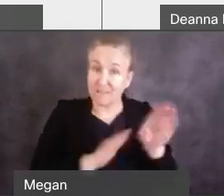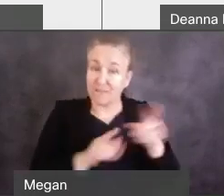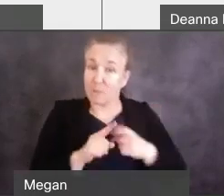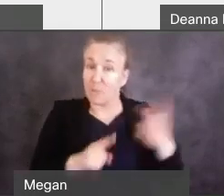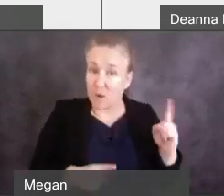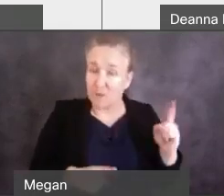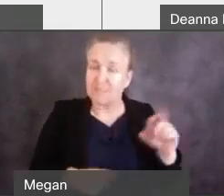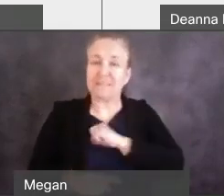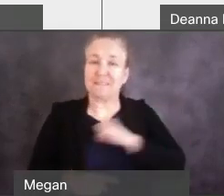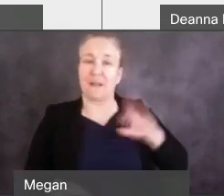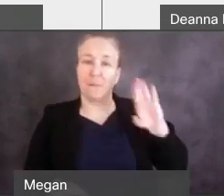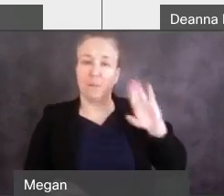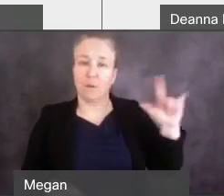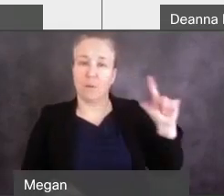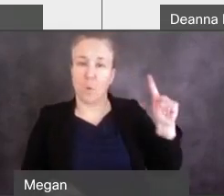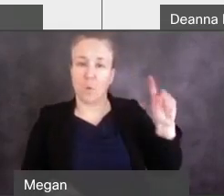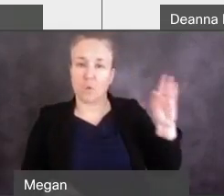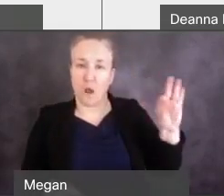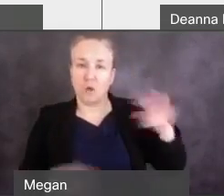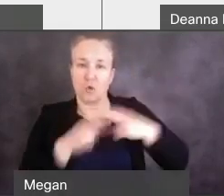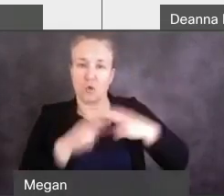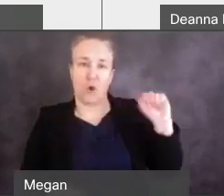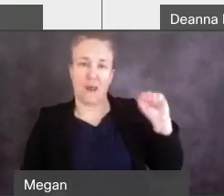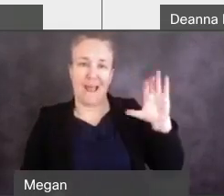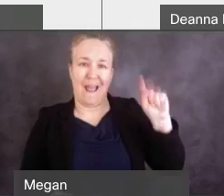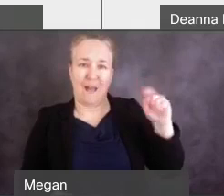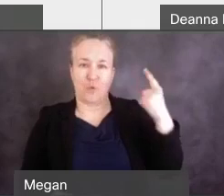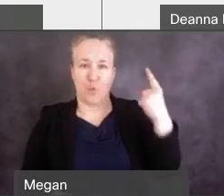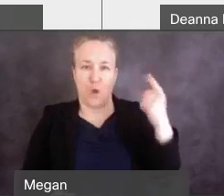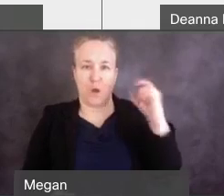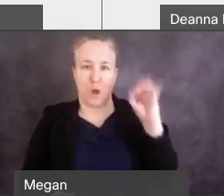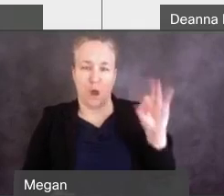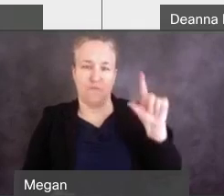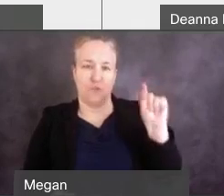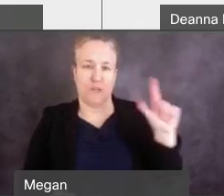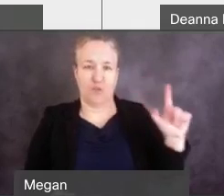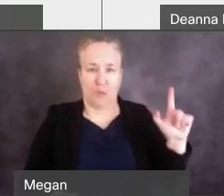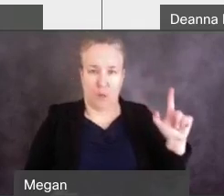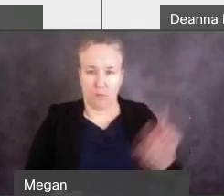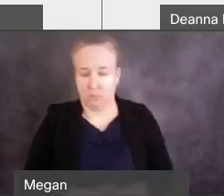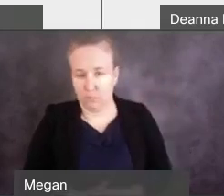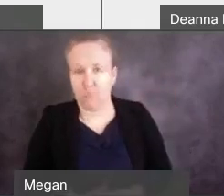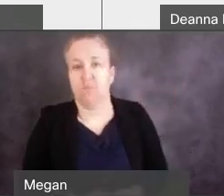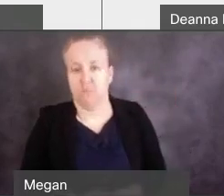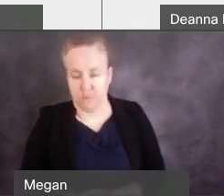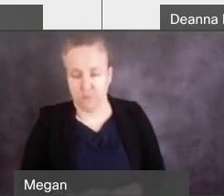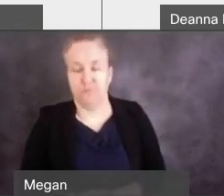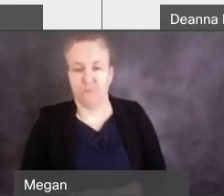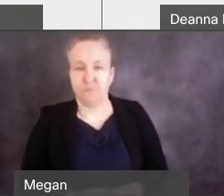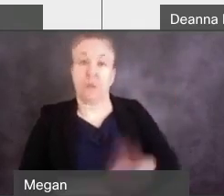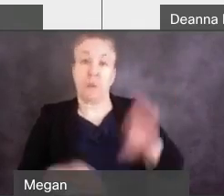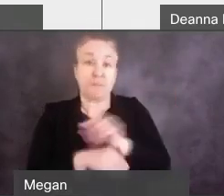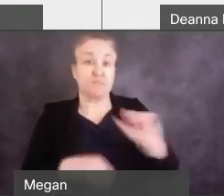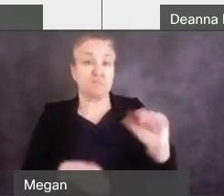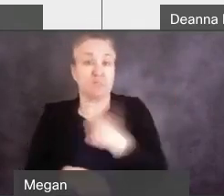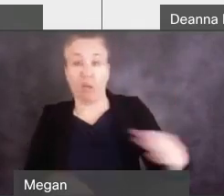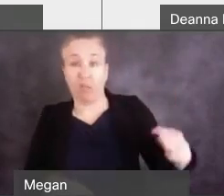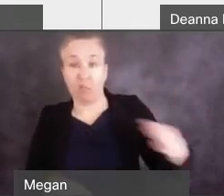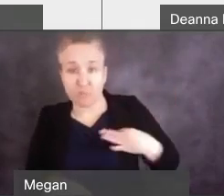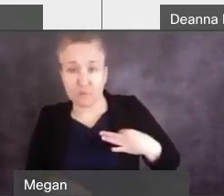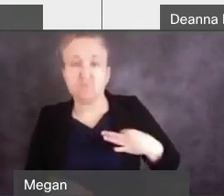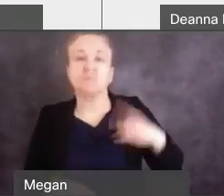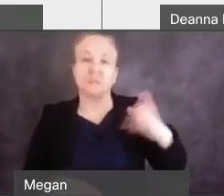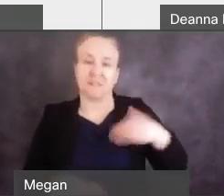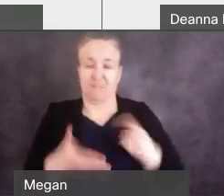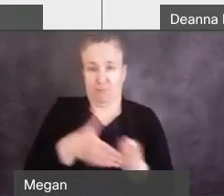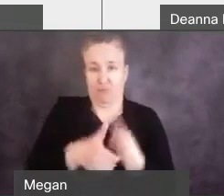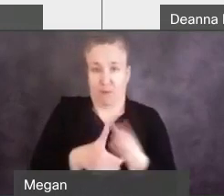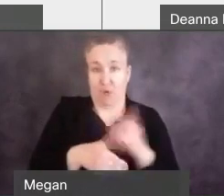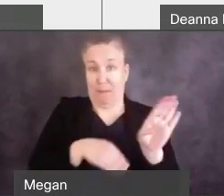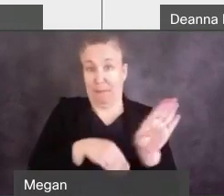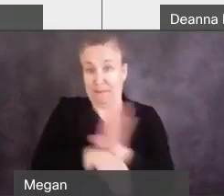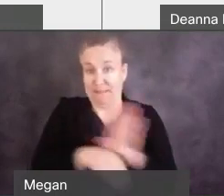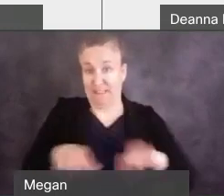109, known as Act 1 of 2021. Eligible businesses must have their primary business activity in North